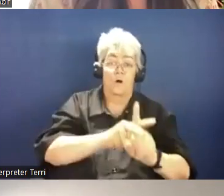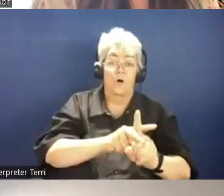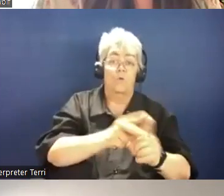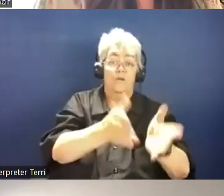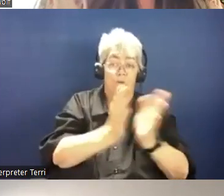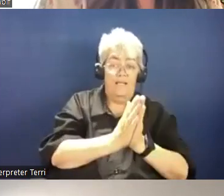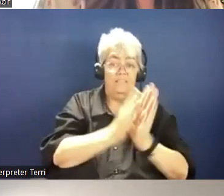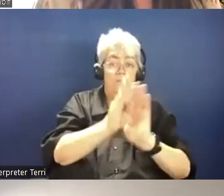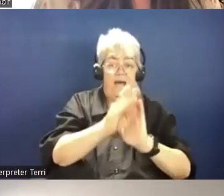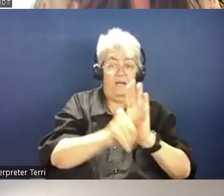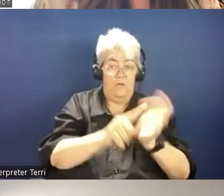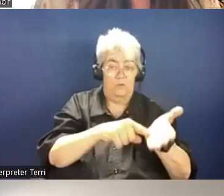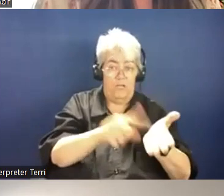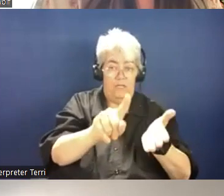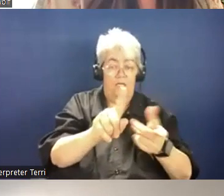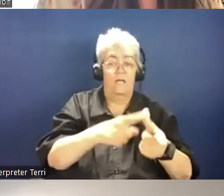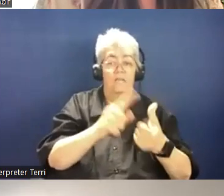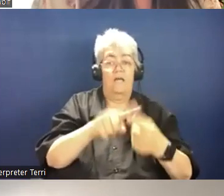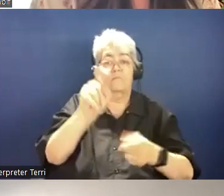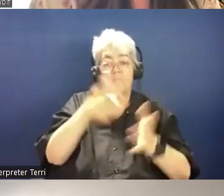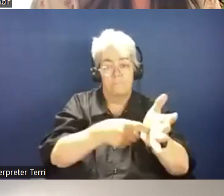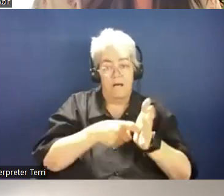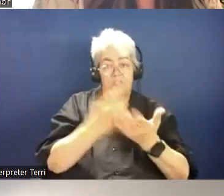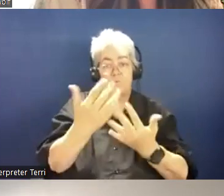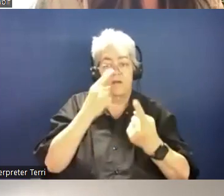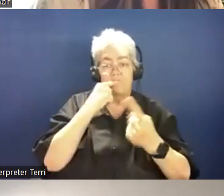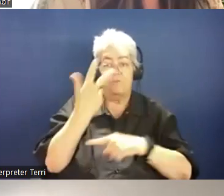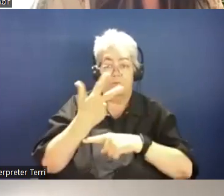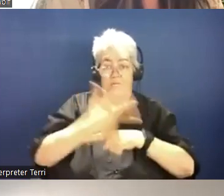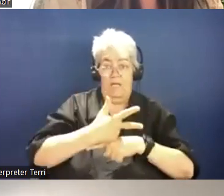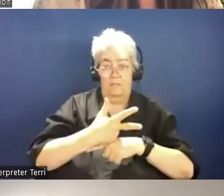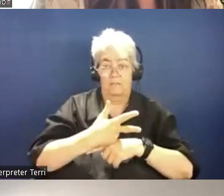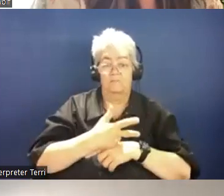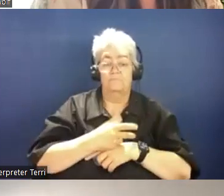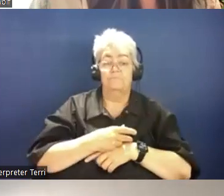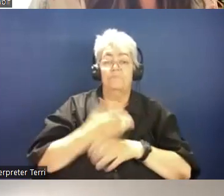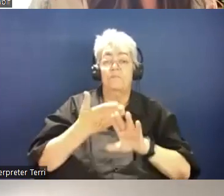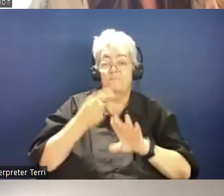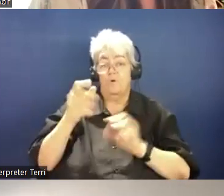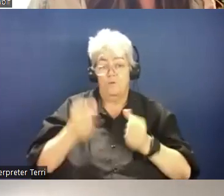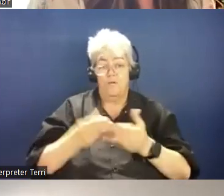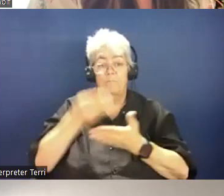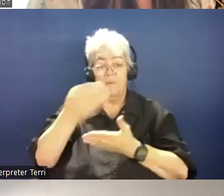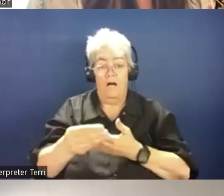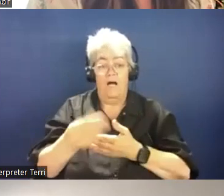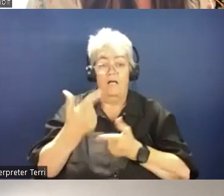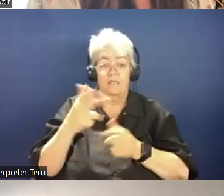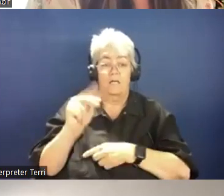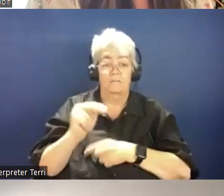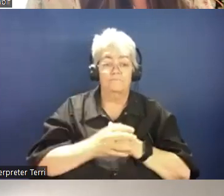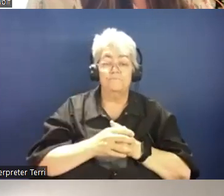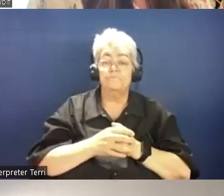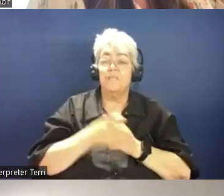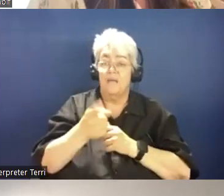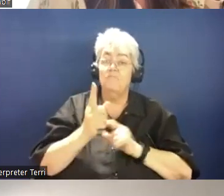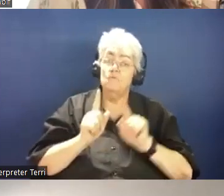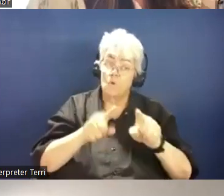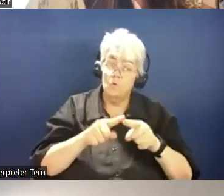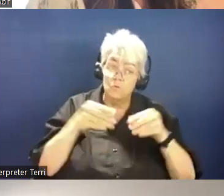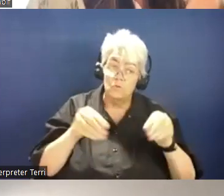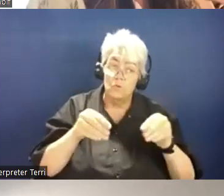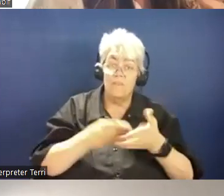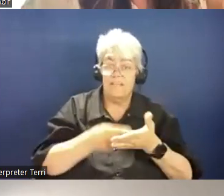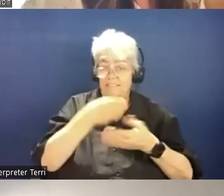when you purchase a firearm. So if you go into a store that sells firearms, you would